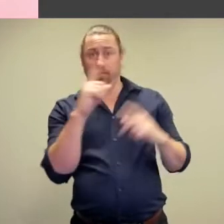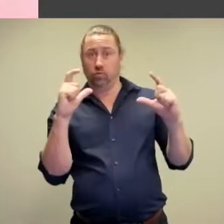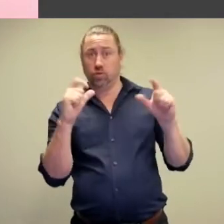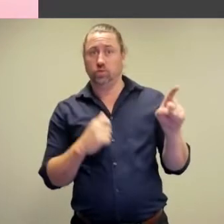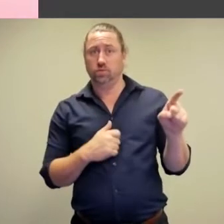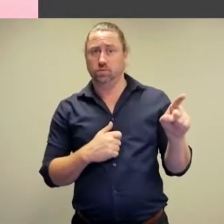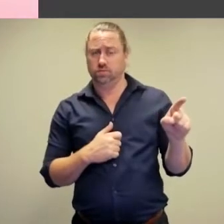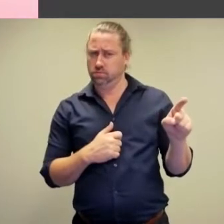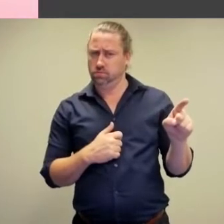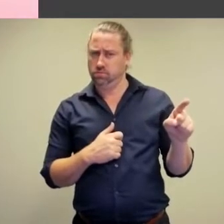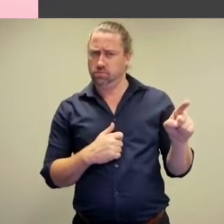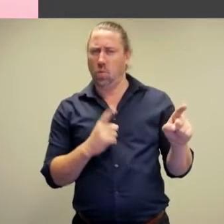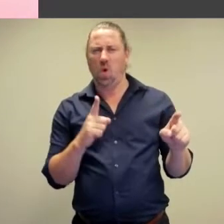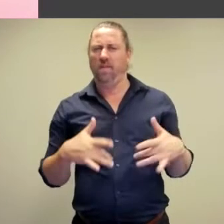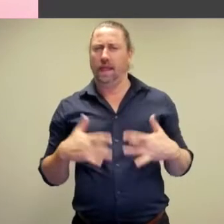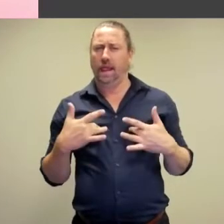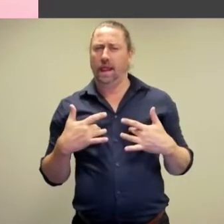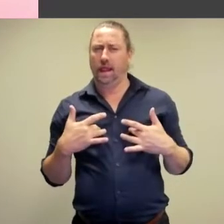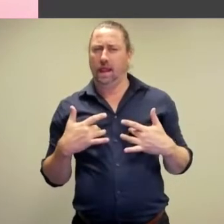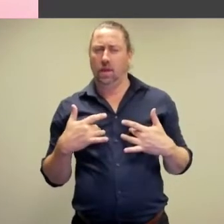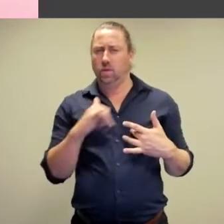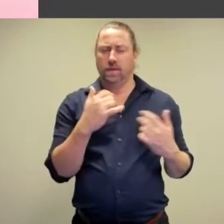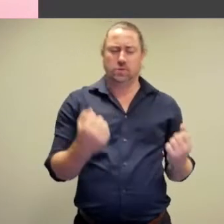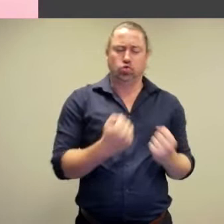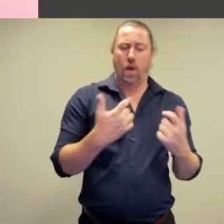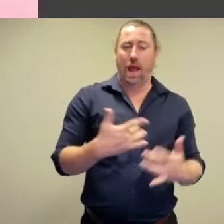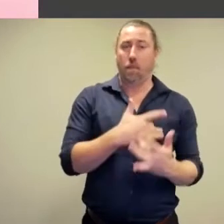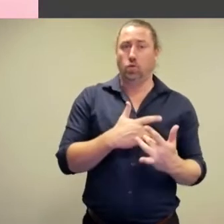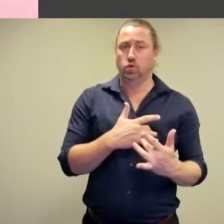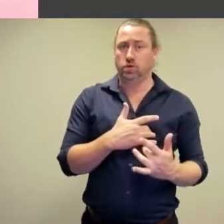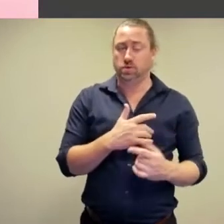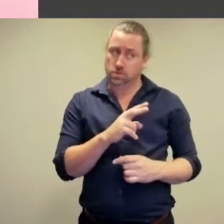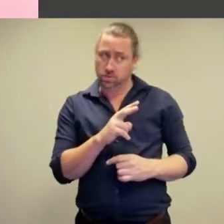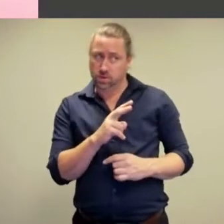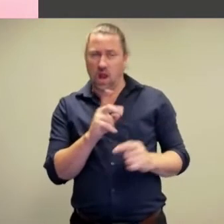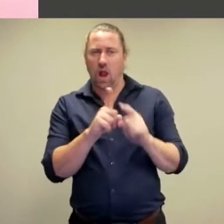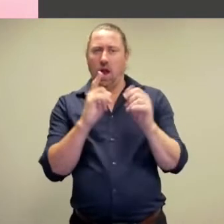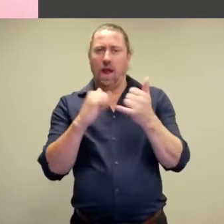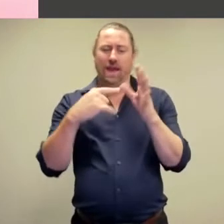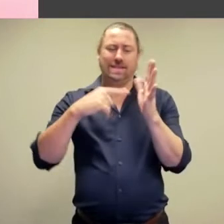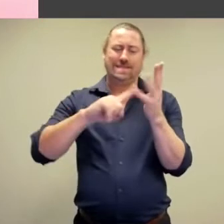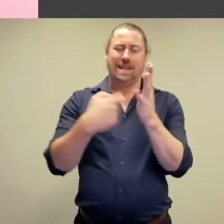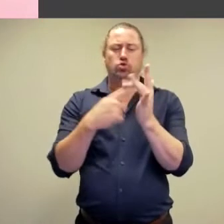what do you experience more strongly?